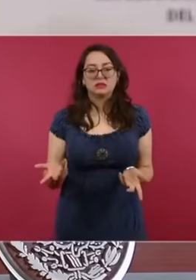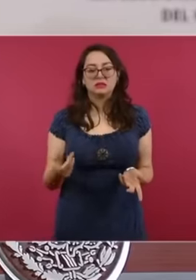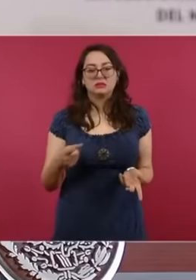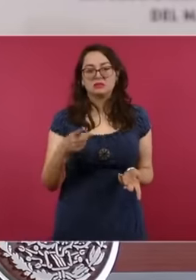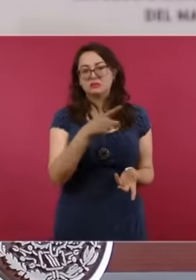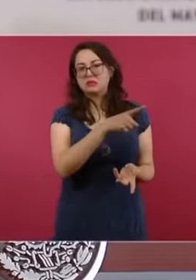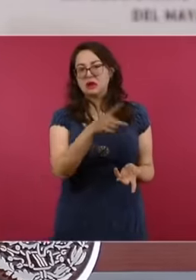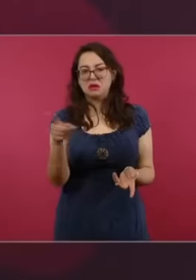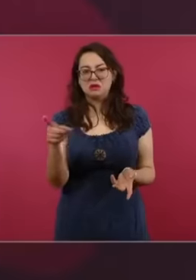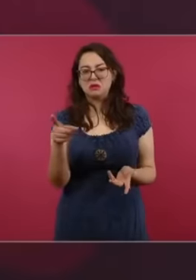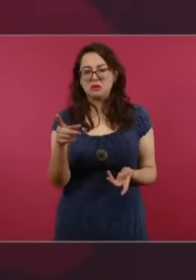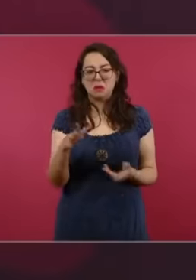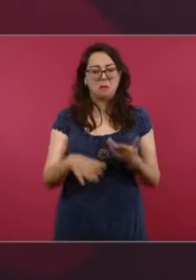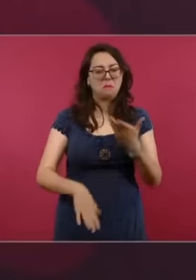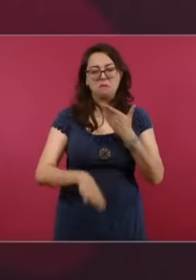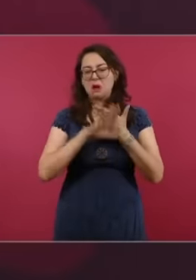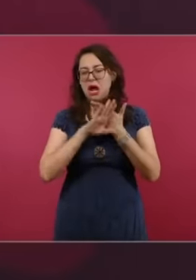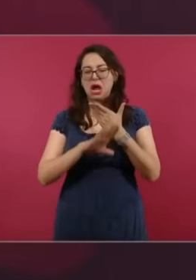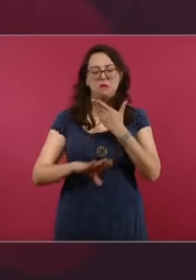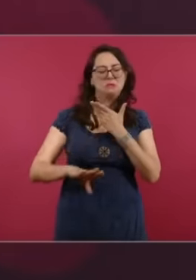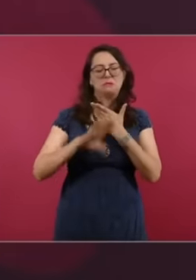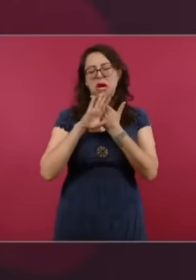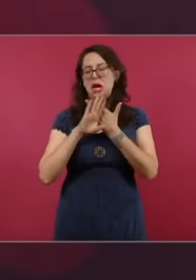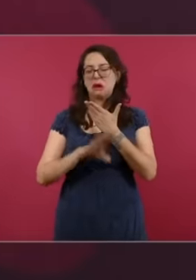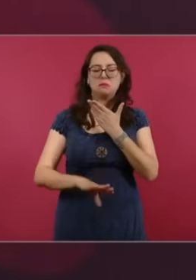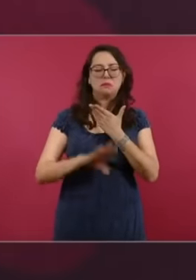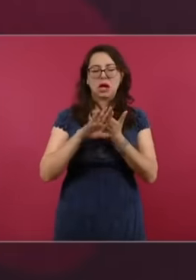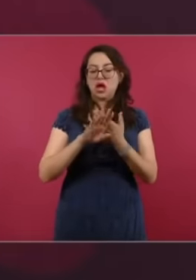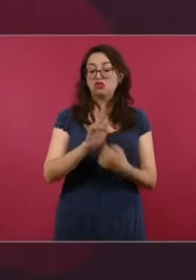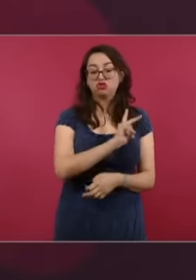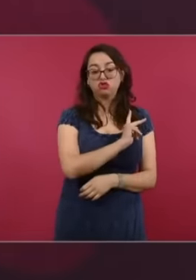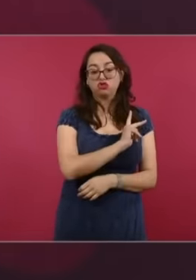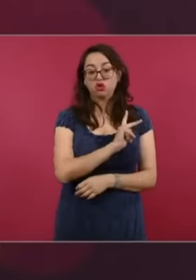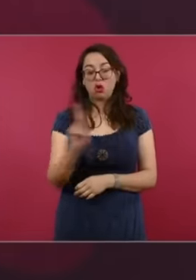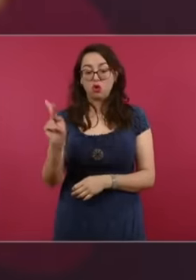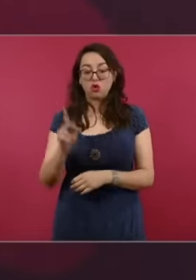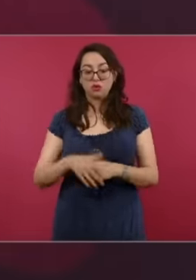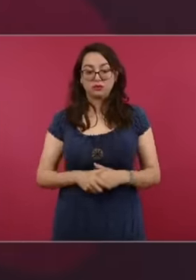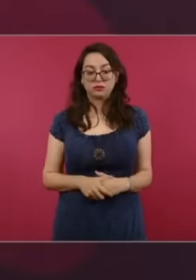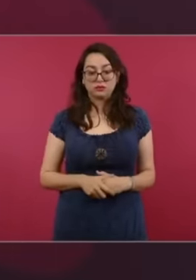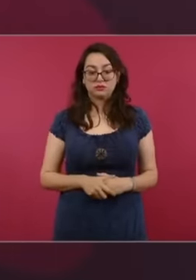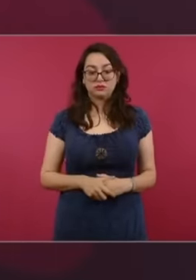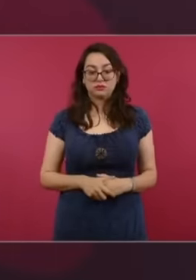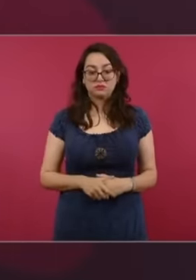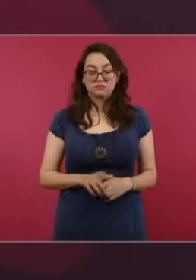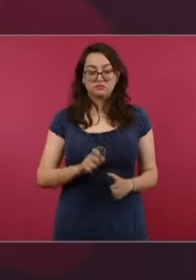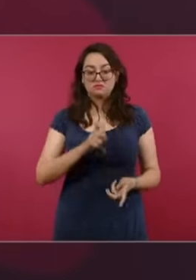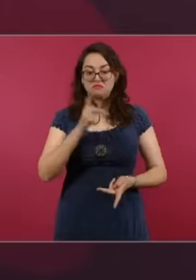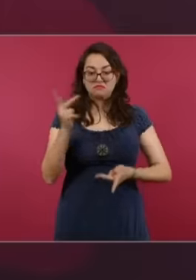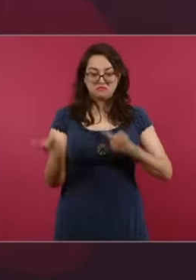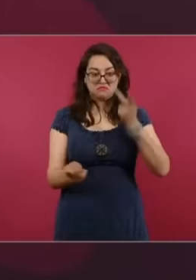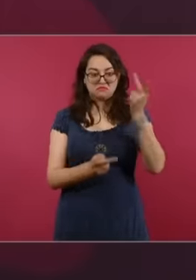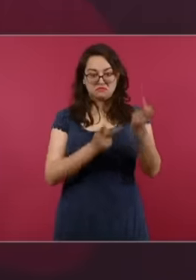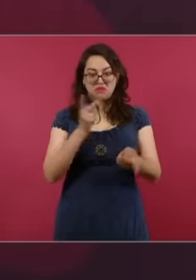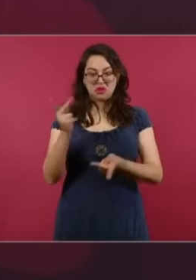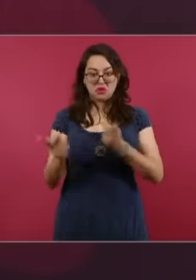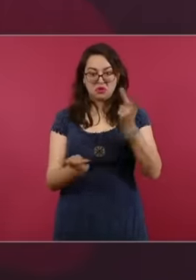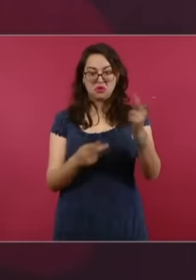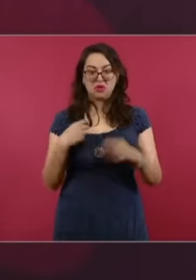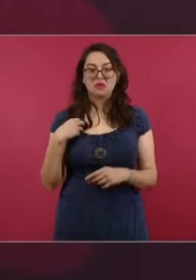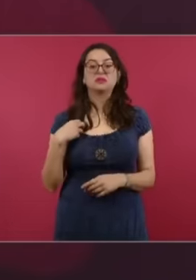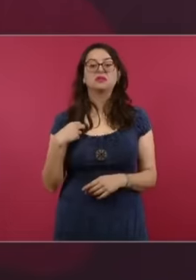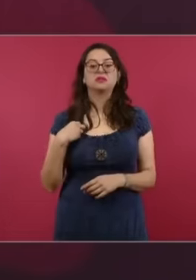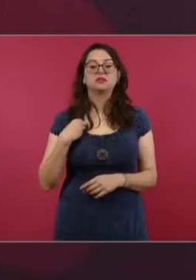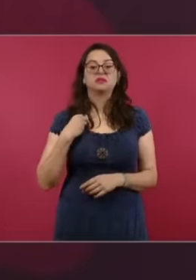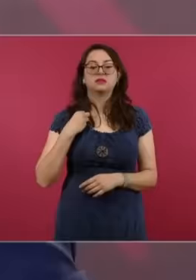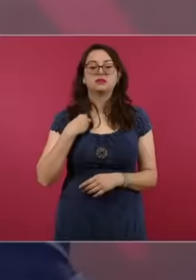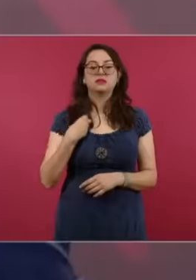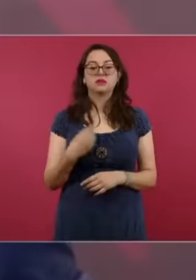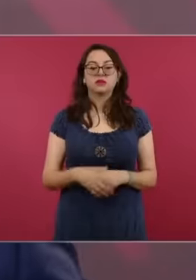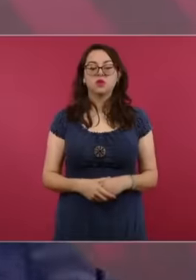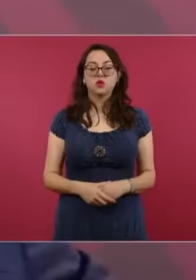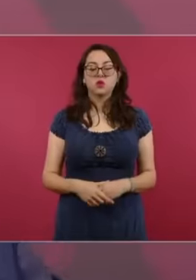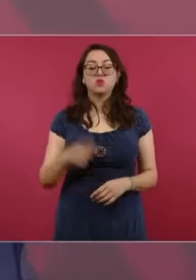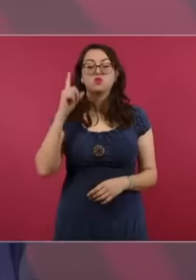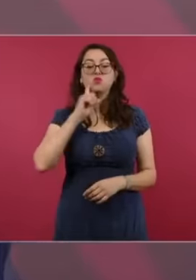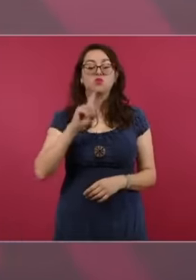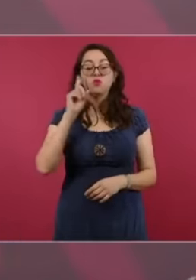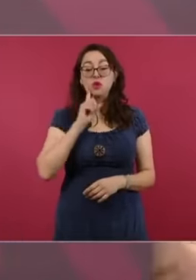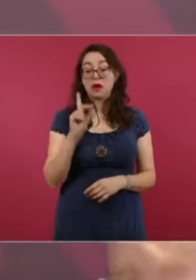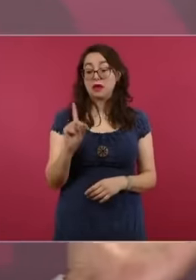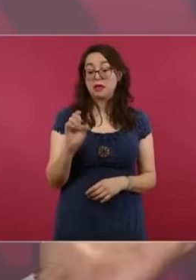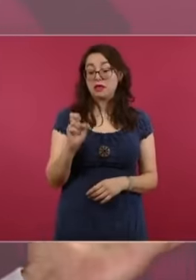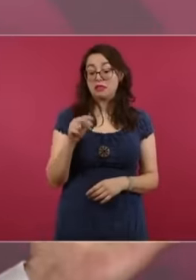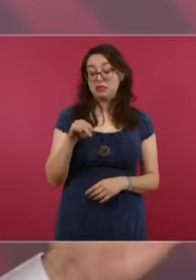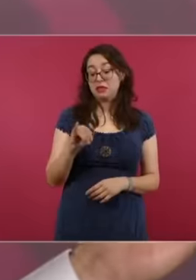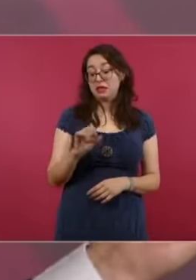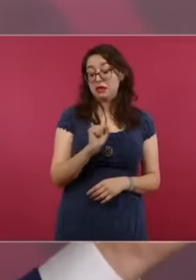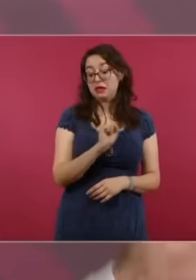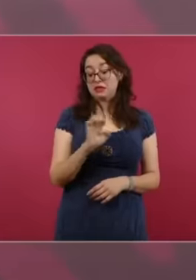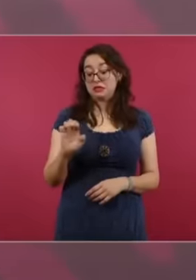race. I remember one of Denis' questions. How to ask them to confront